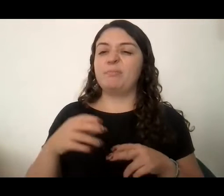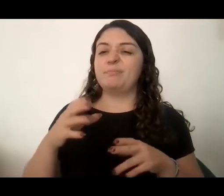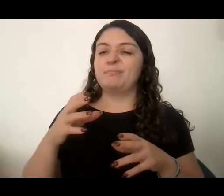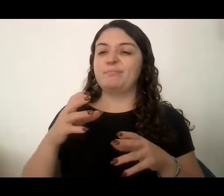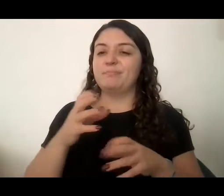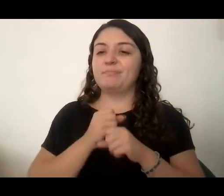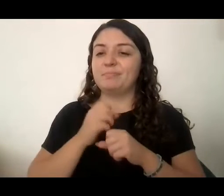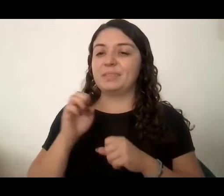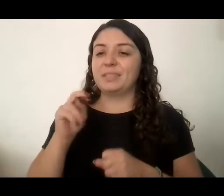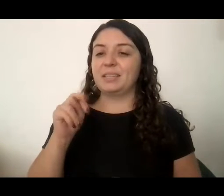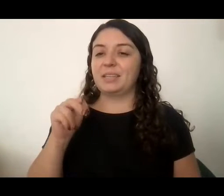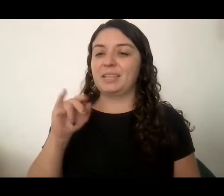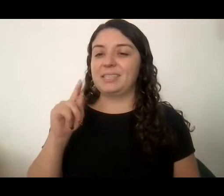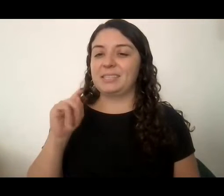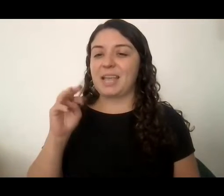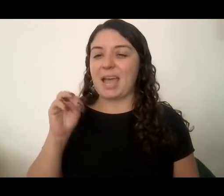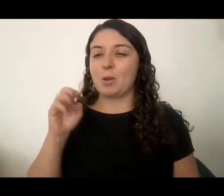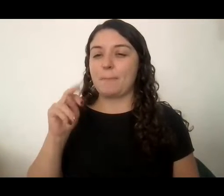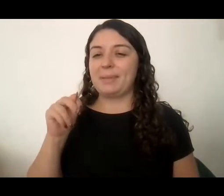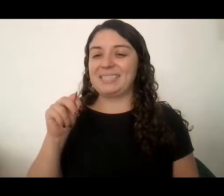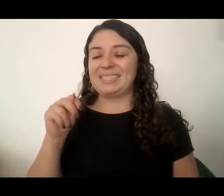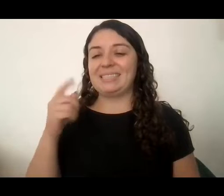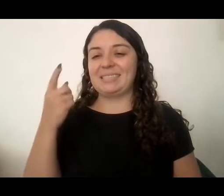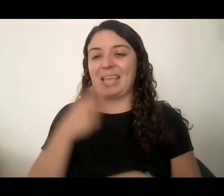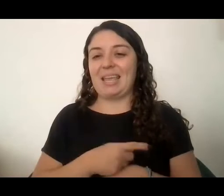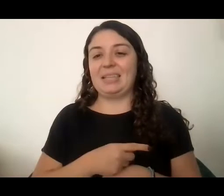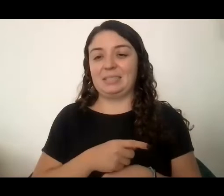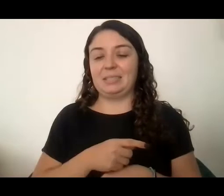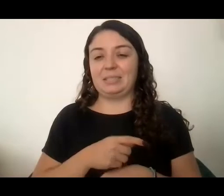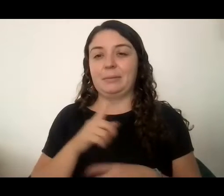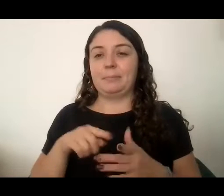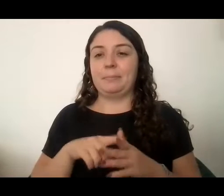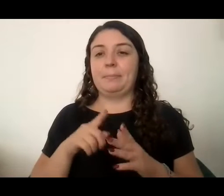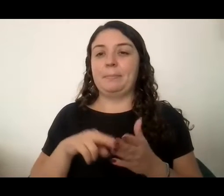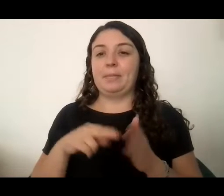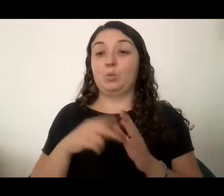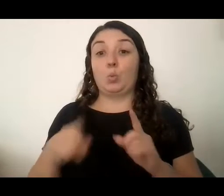date is the official date the SSDI starts. Sometimes it can take a little bit for the